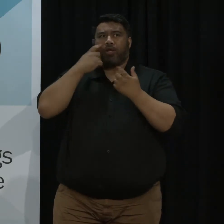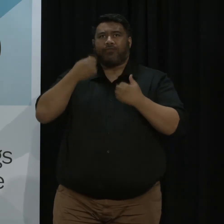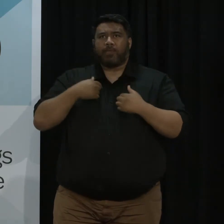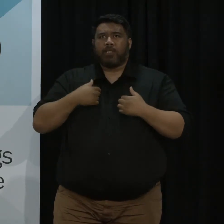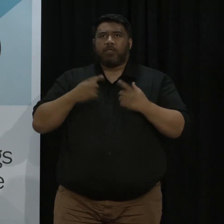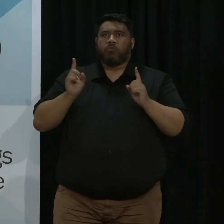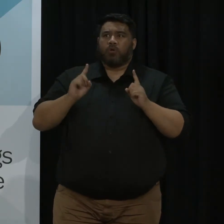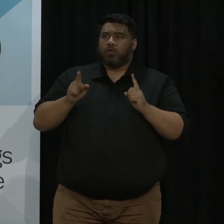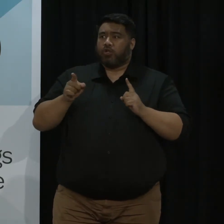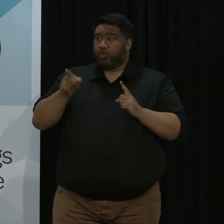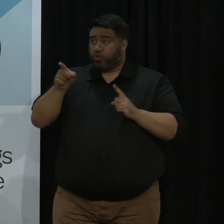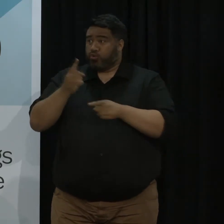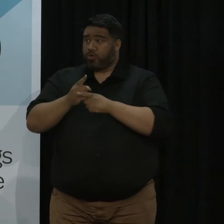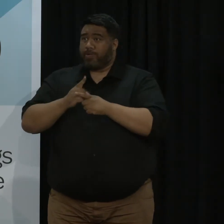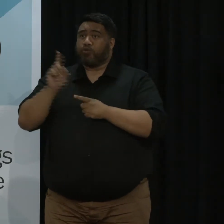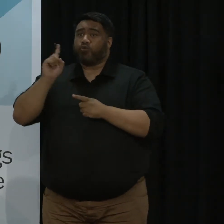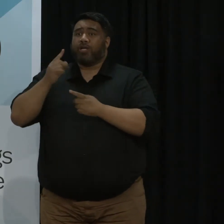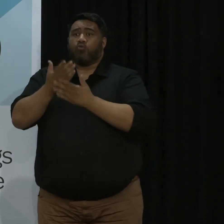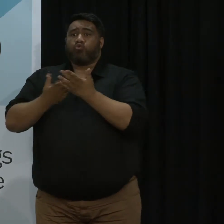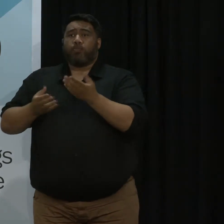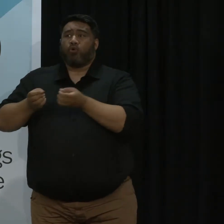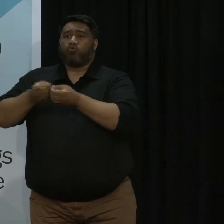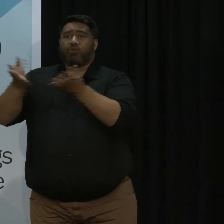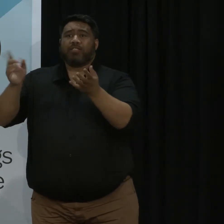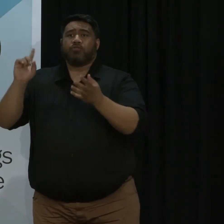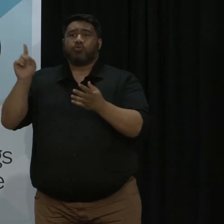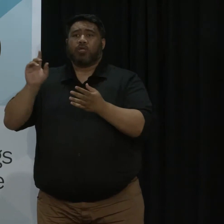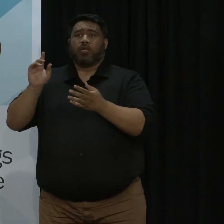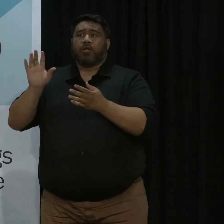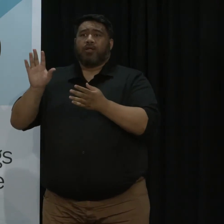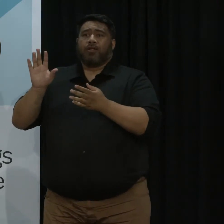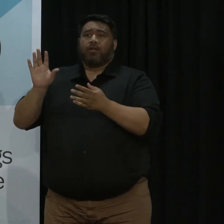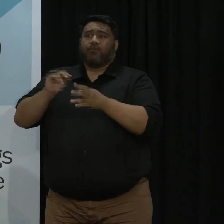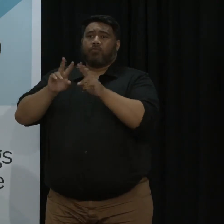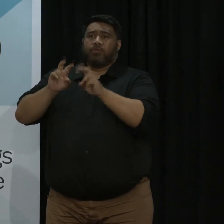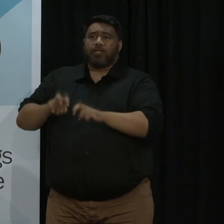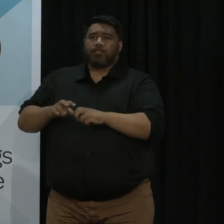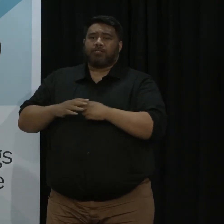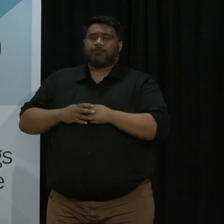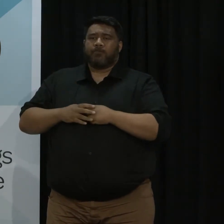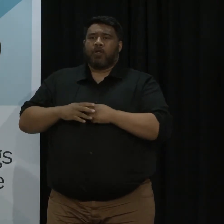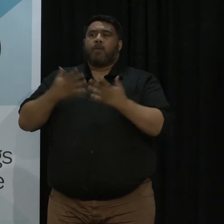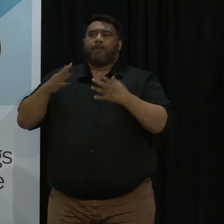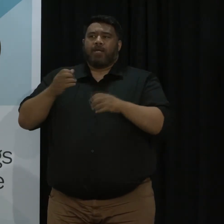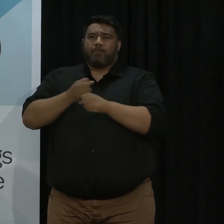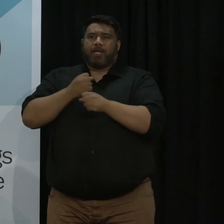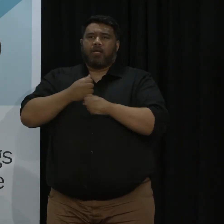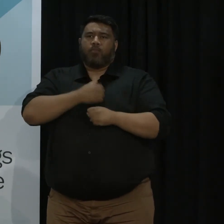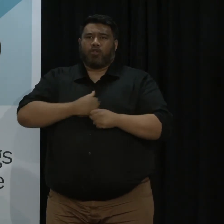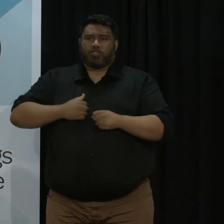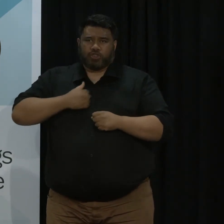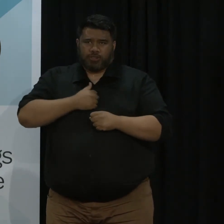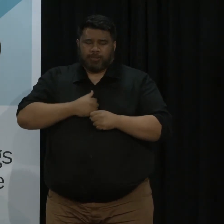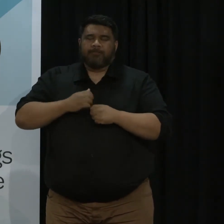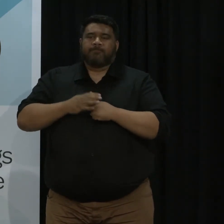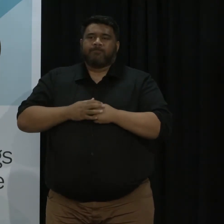looked after or self-isolating at home. Yes, you referred to the report that has been